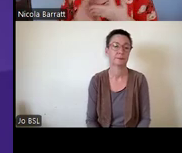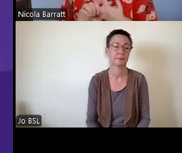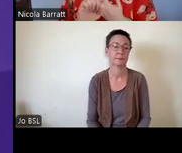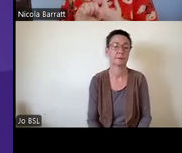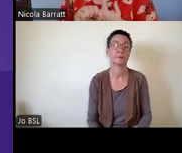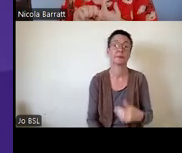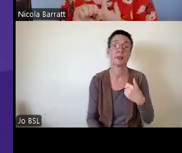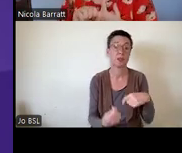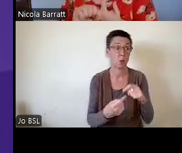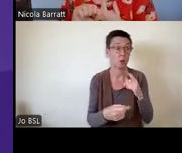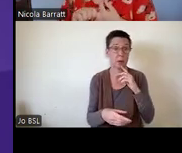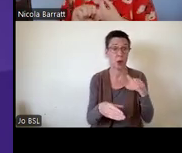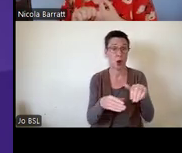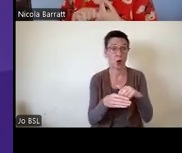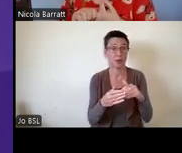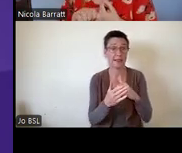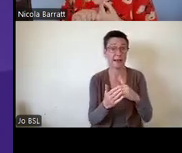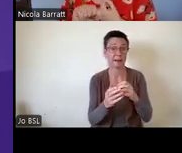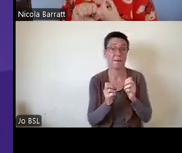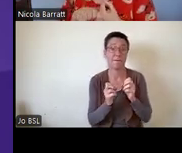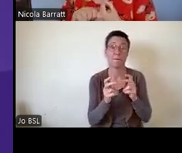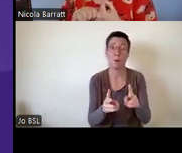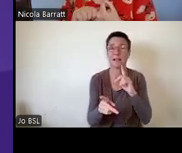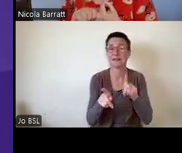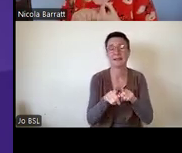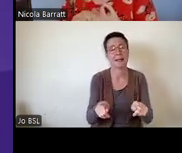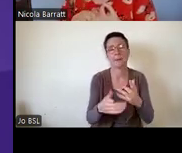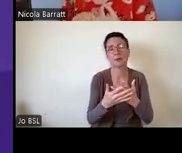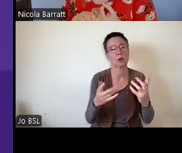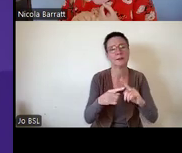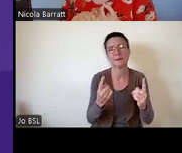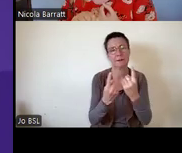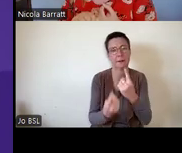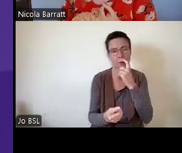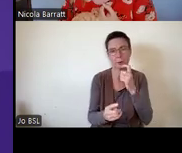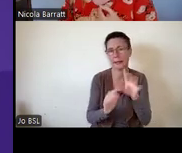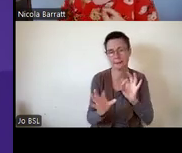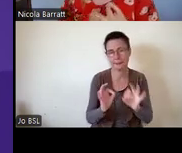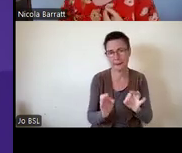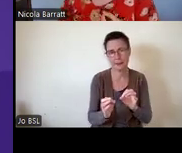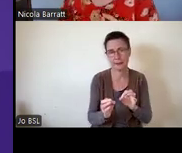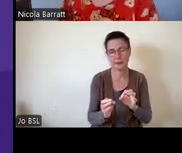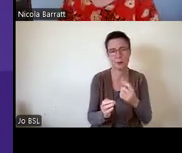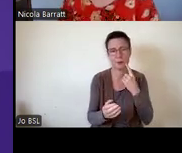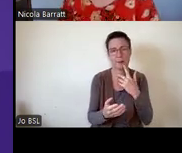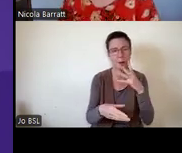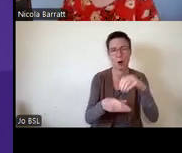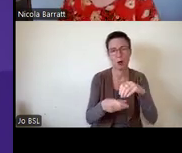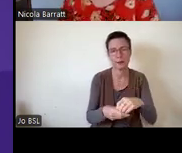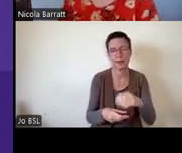these content formats are the same. There's lots of different ones to choose from. We're going to go through what they are.